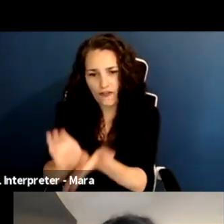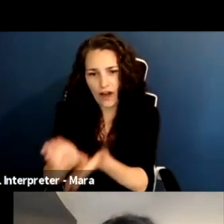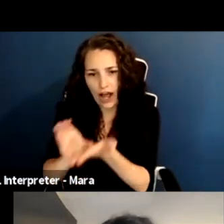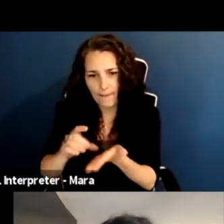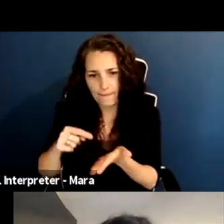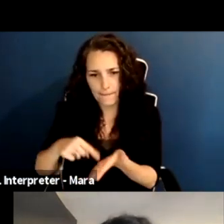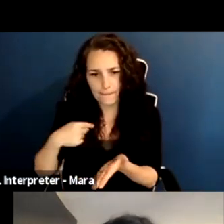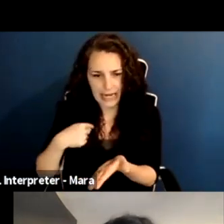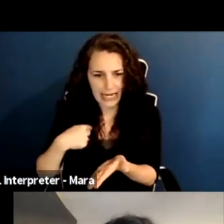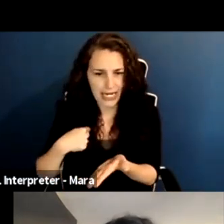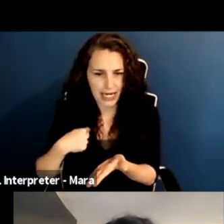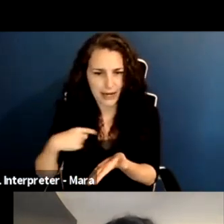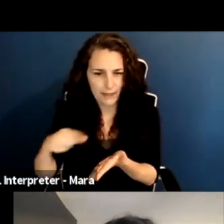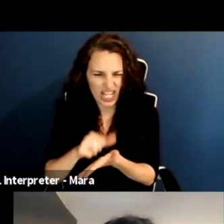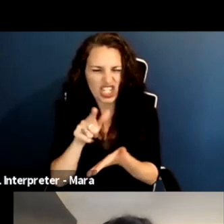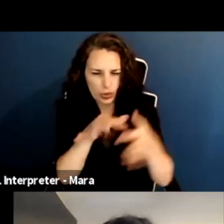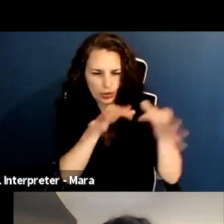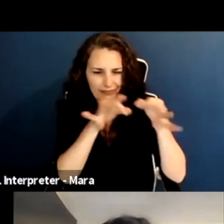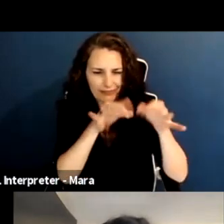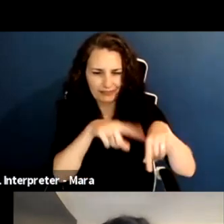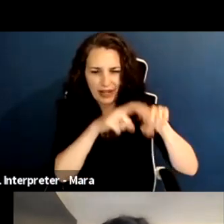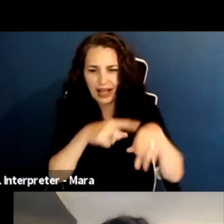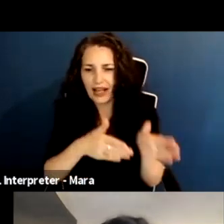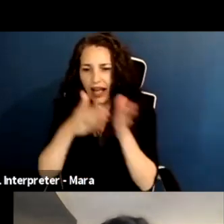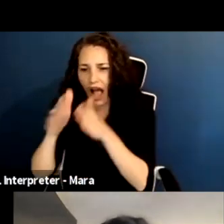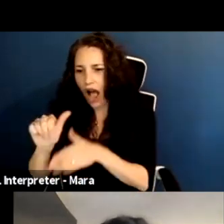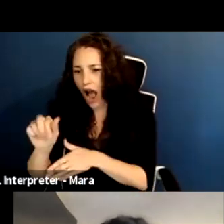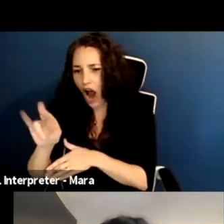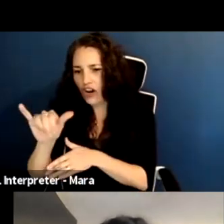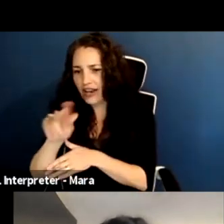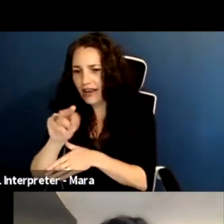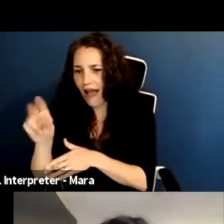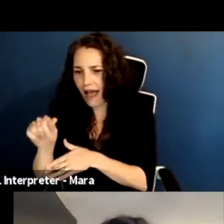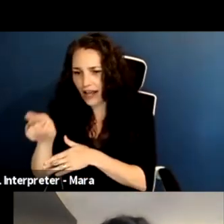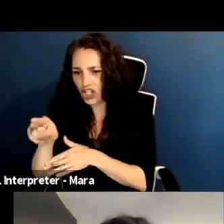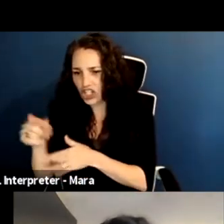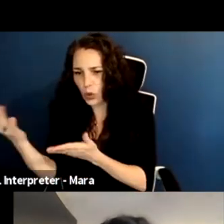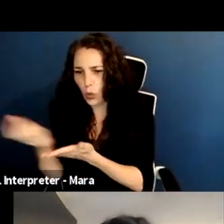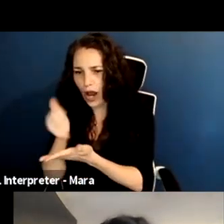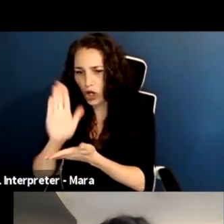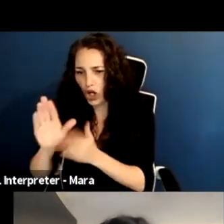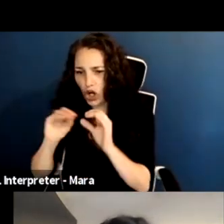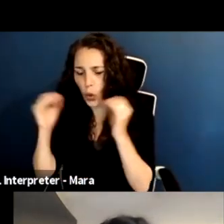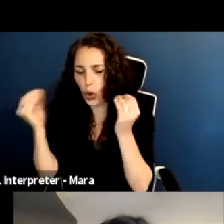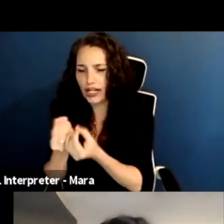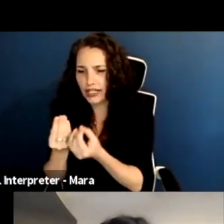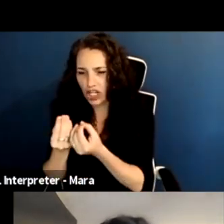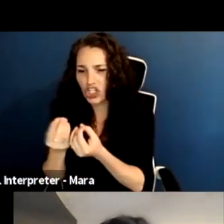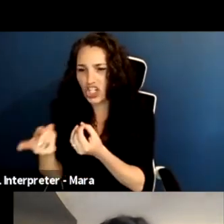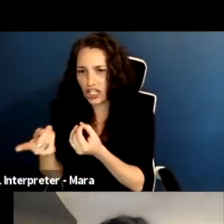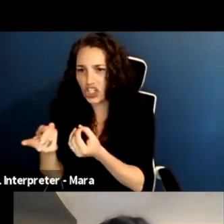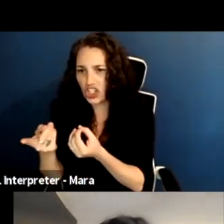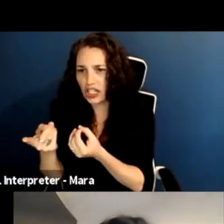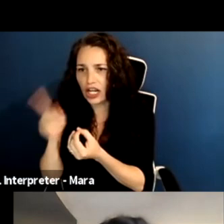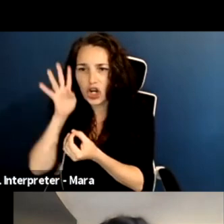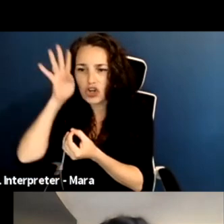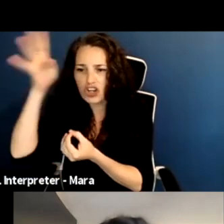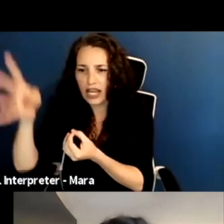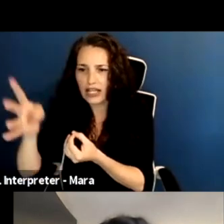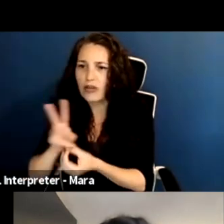And then Arianna, we found through, she had won, her organization that she creates these water filters in Puerto Rico